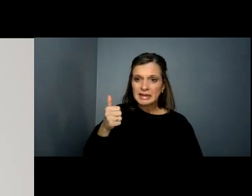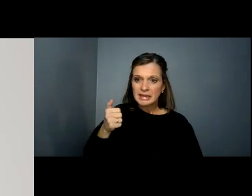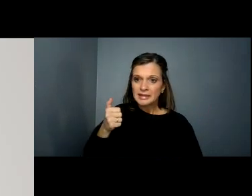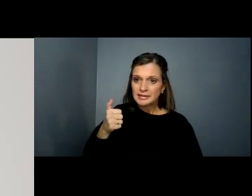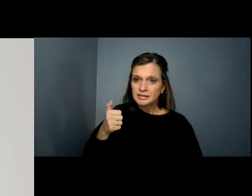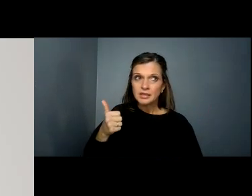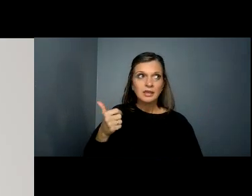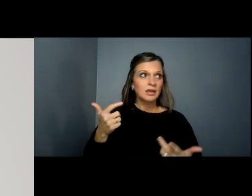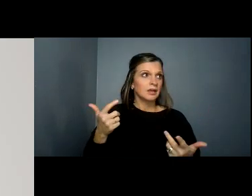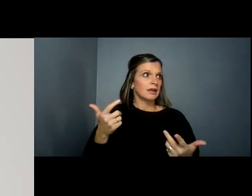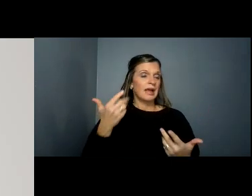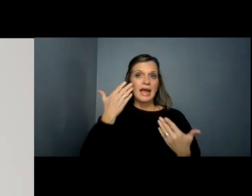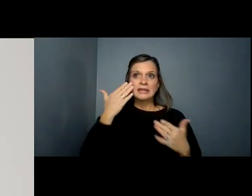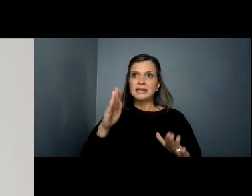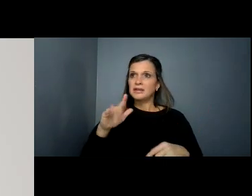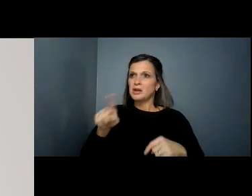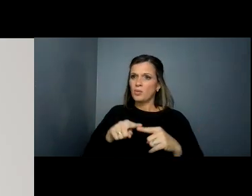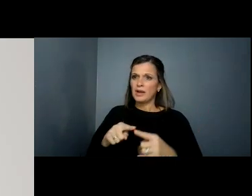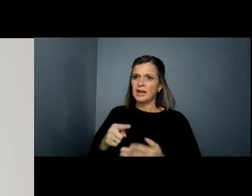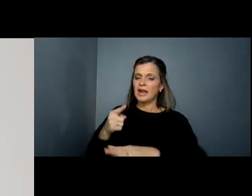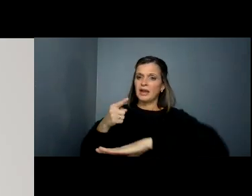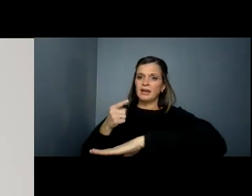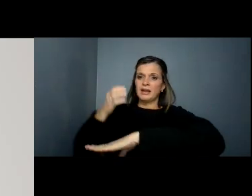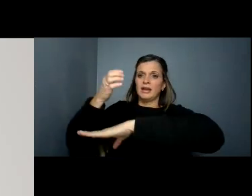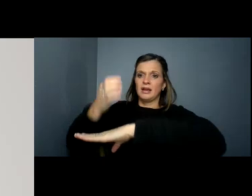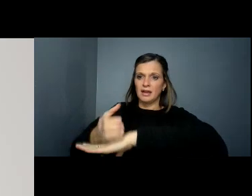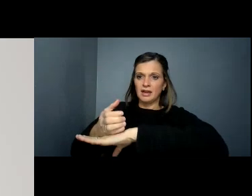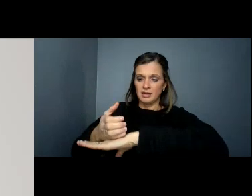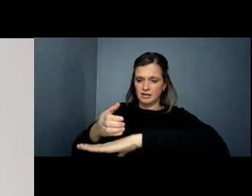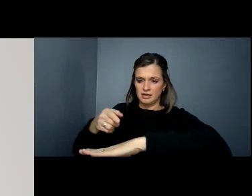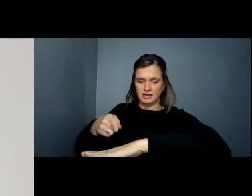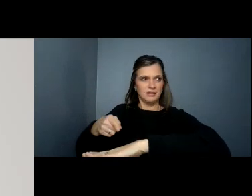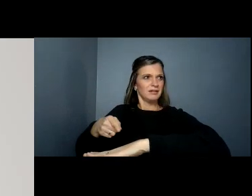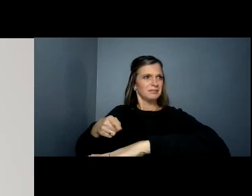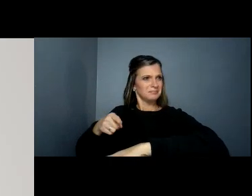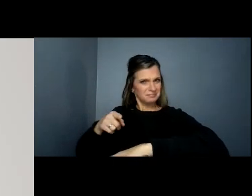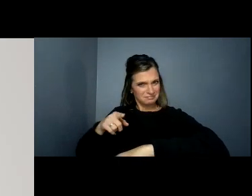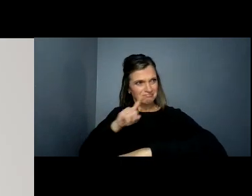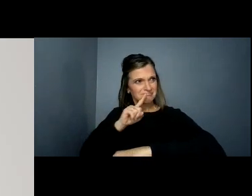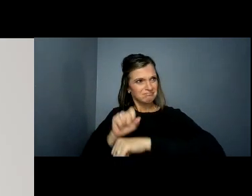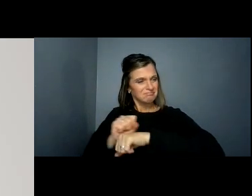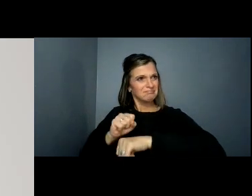I made noise. That a guy. Yesterday he was just shocked that when he set something down on the desk, he could hear it.